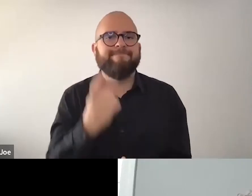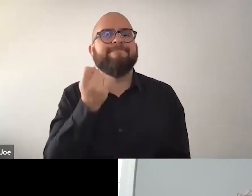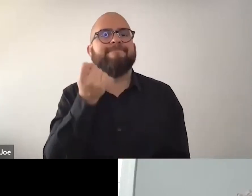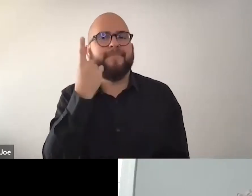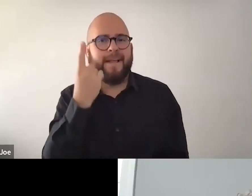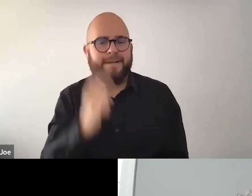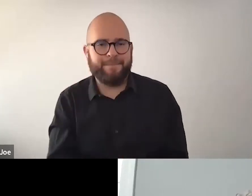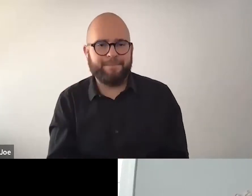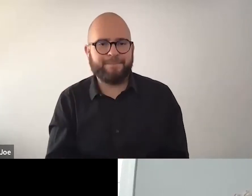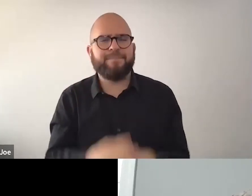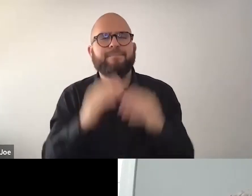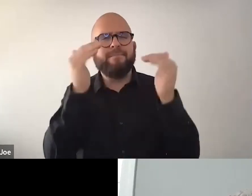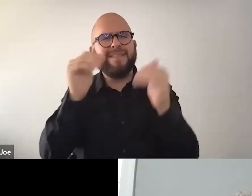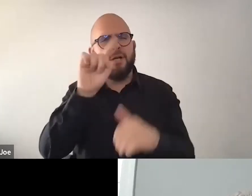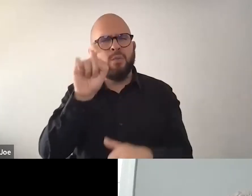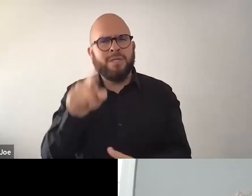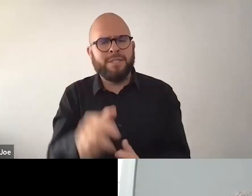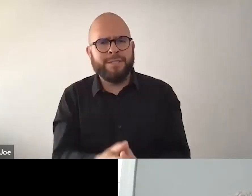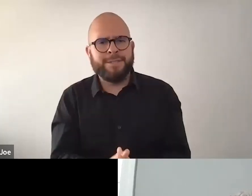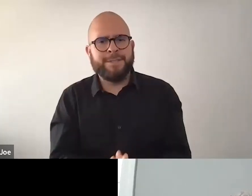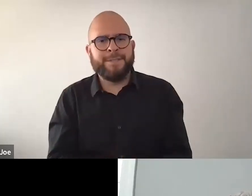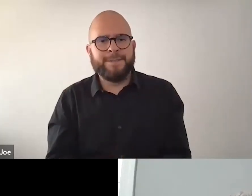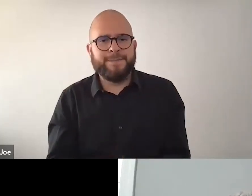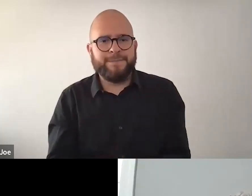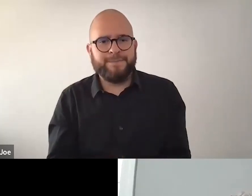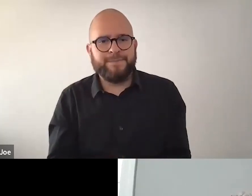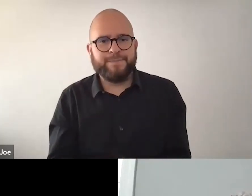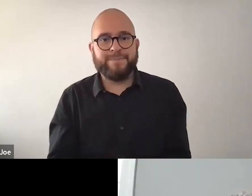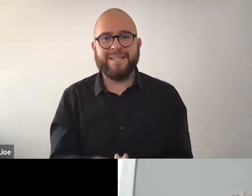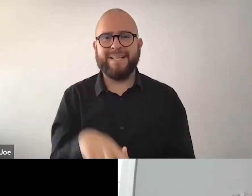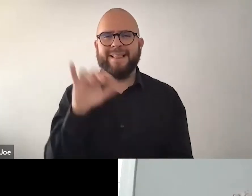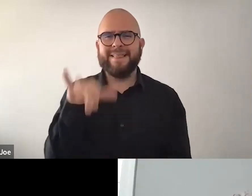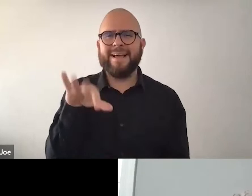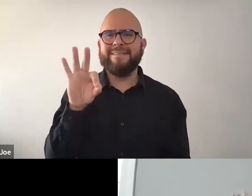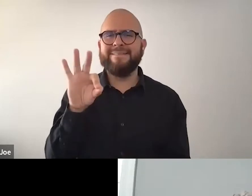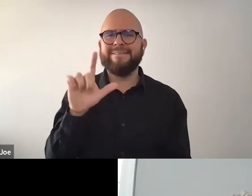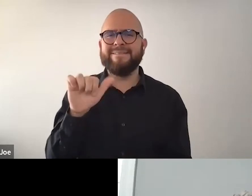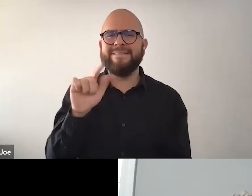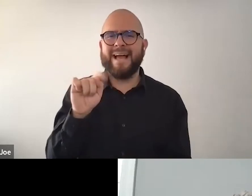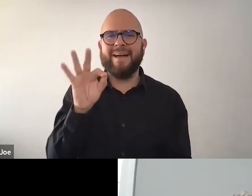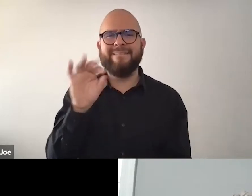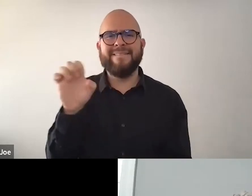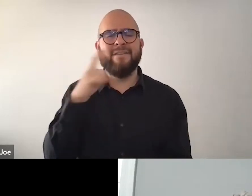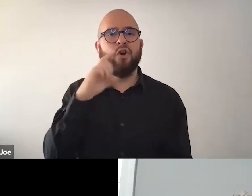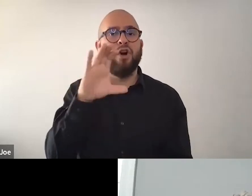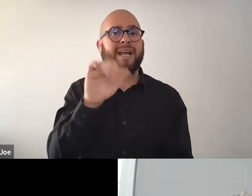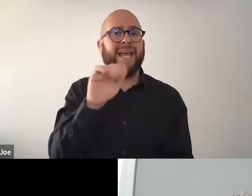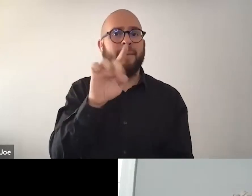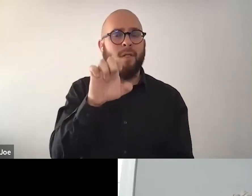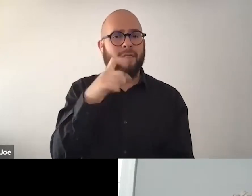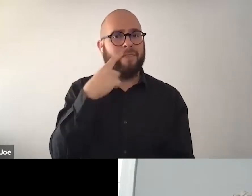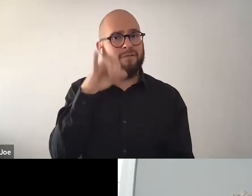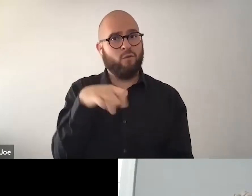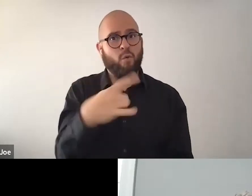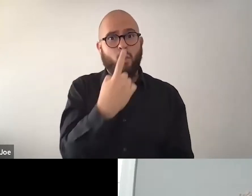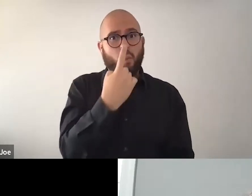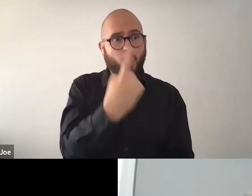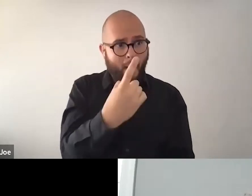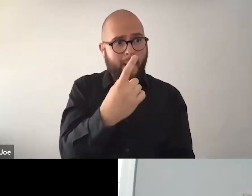Next question from members is the flat fee for cable use for use on one station or on all of the stations?